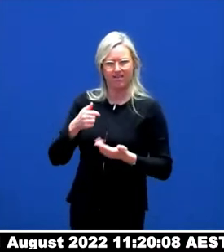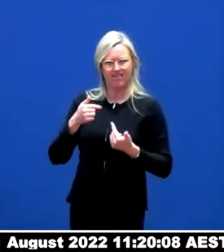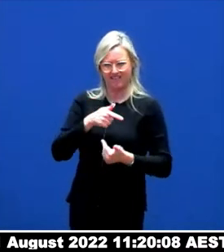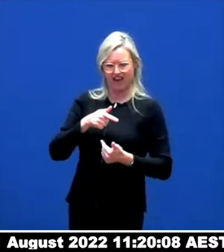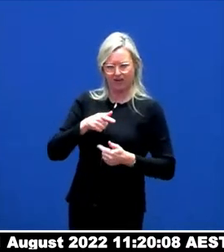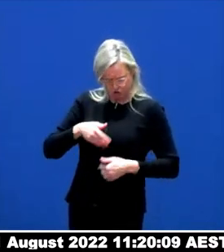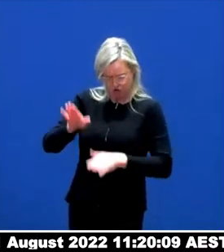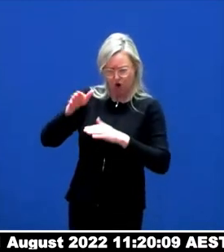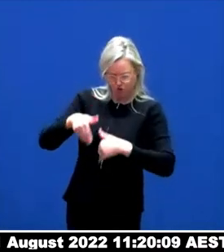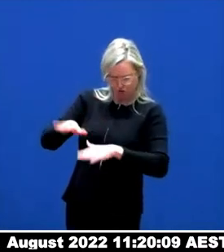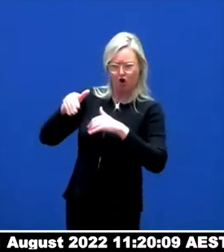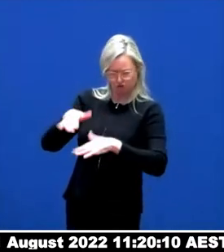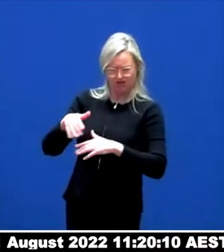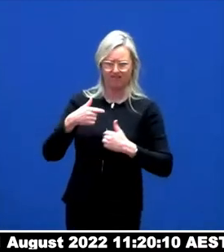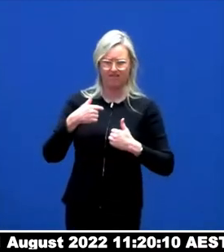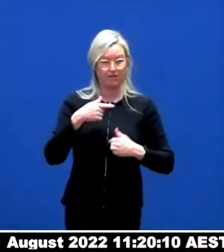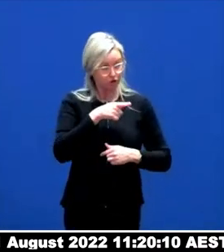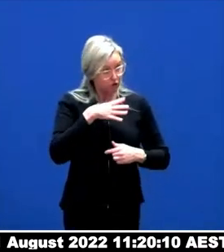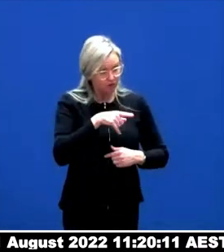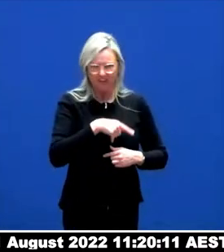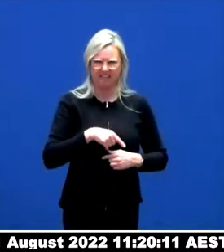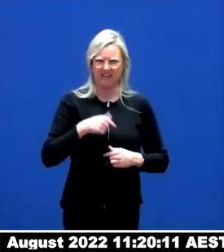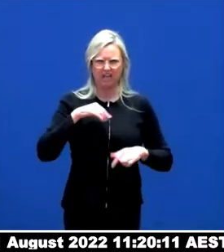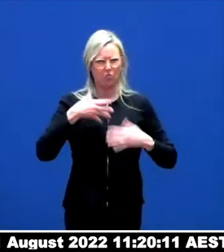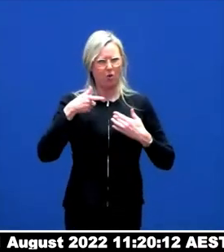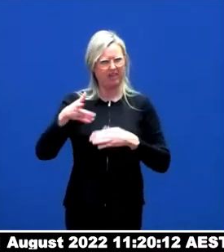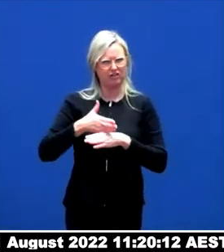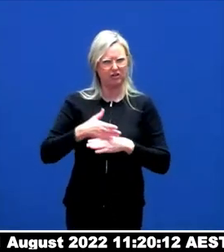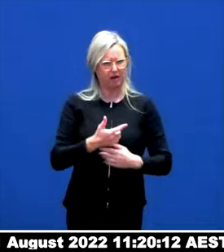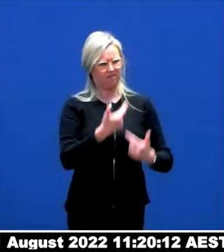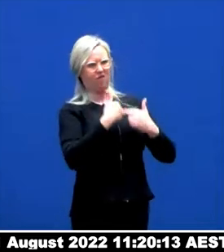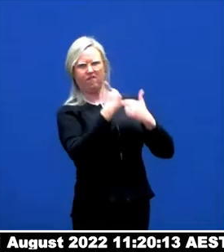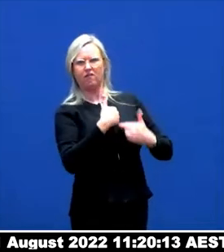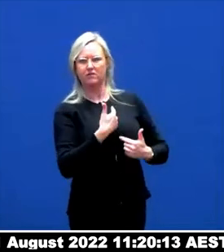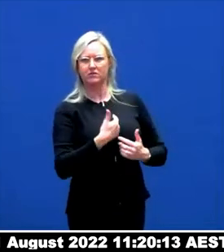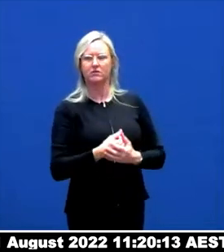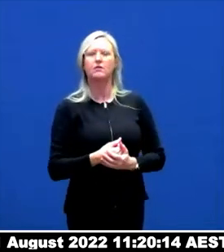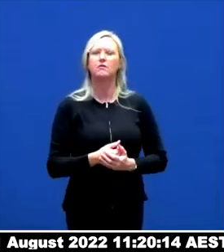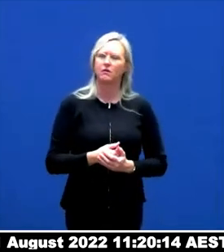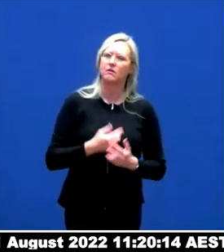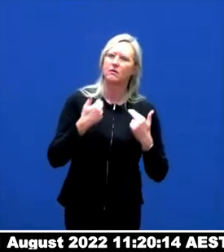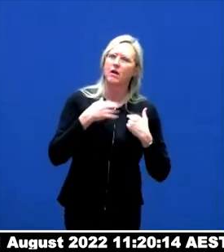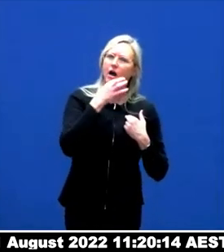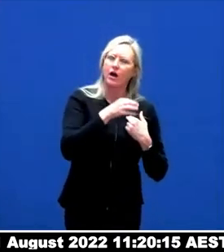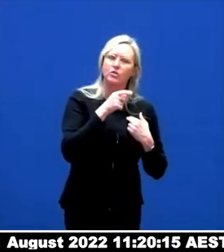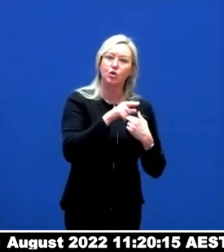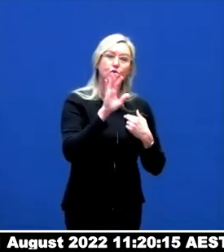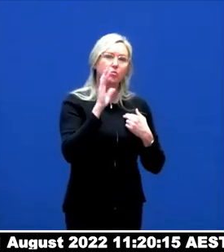No. No. No. MS EASTMAN: Yeah. At that time, so what, if you were looking for a job with the DES provider - Yeah. MS EASTMAN: - what supports did you need to find out the right job for